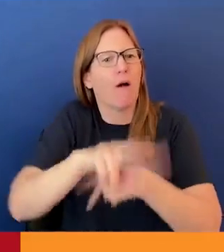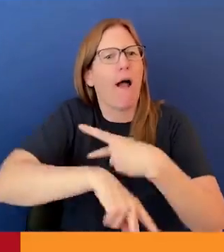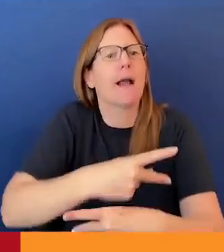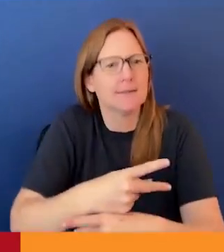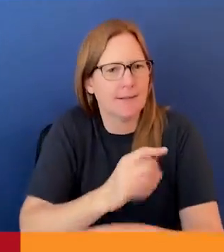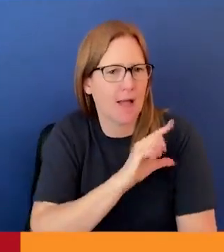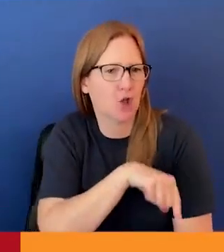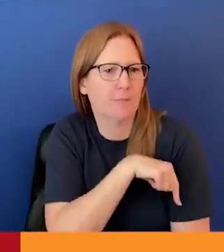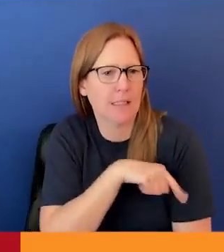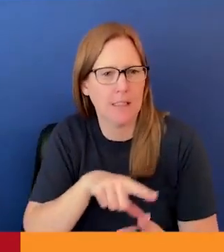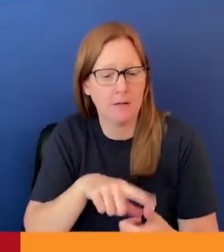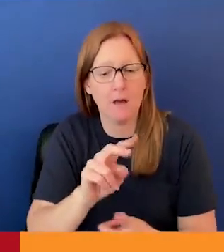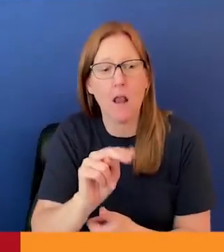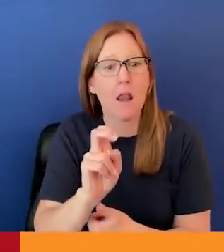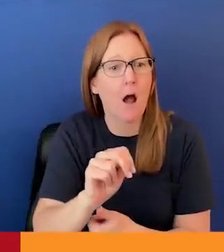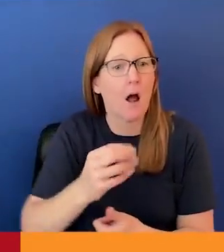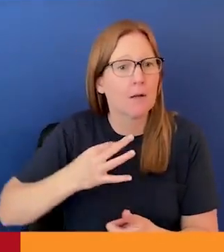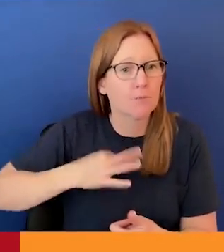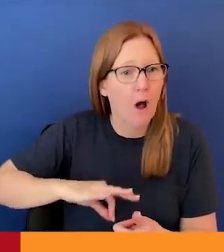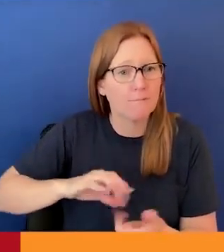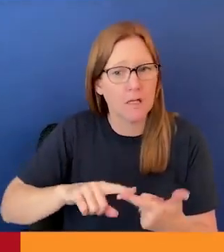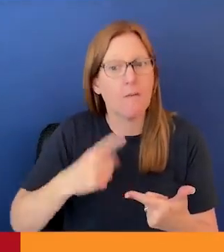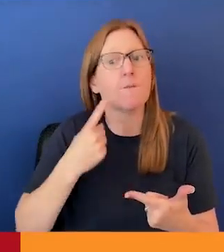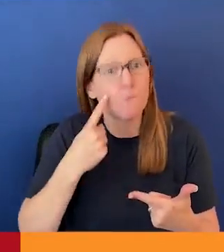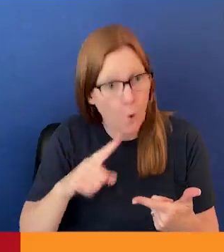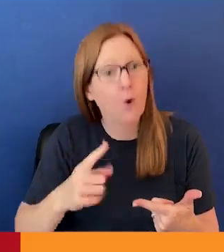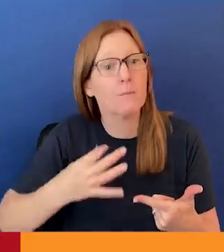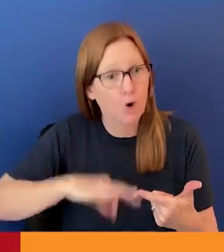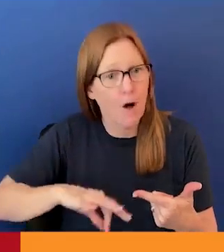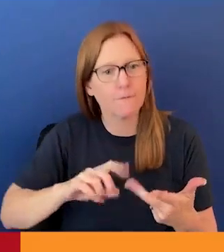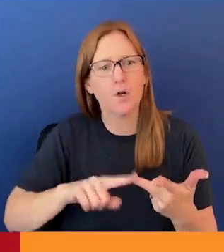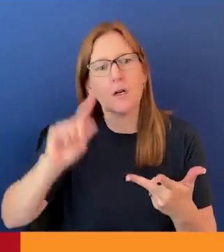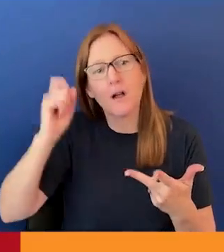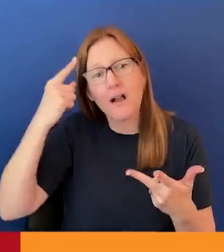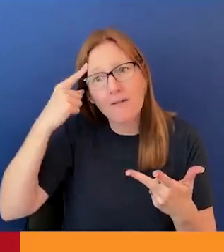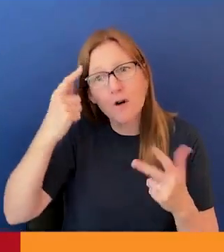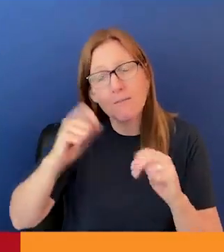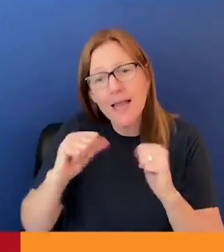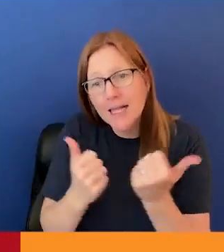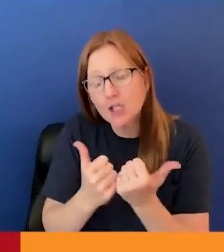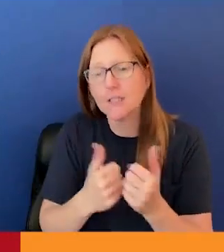It includes non-profits, for-profits, government agency, cross-organizational partnerships,